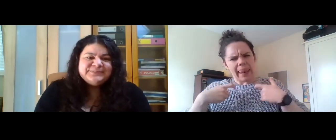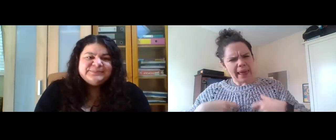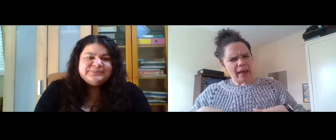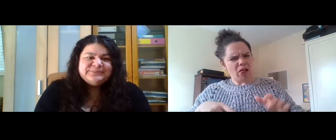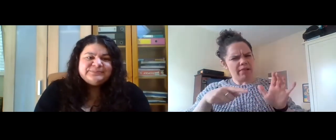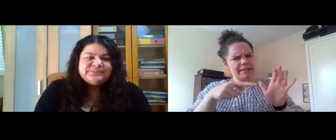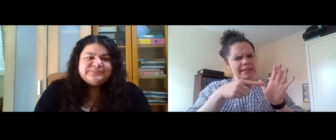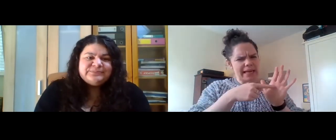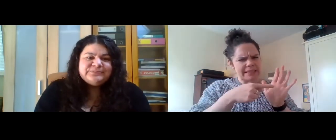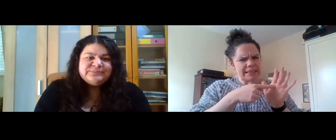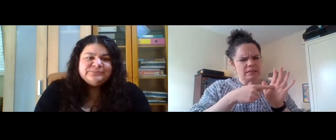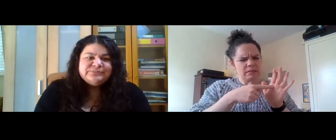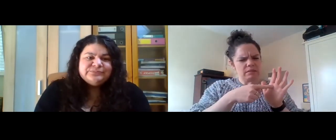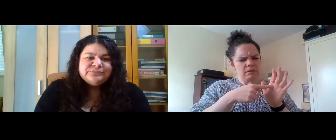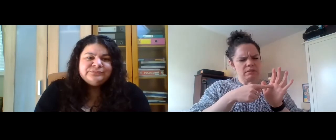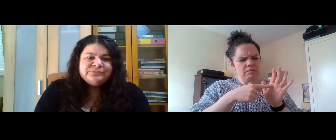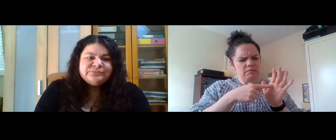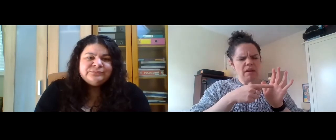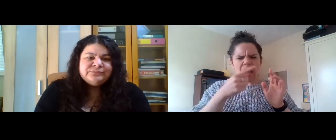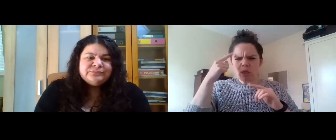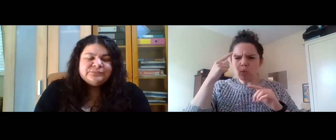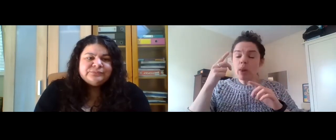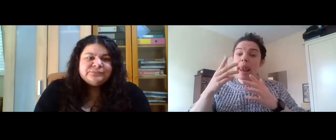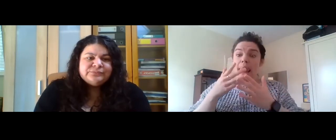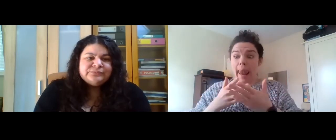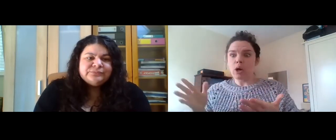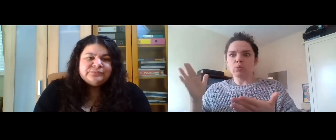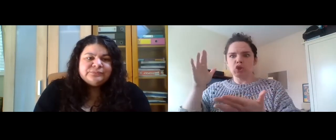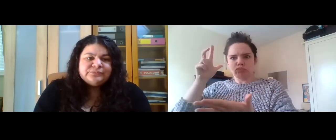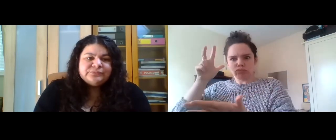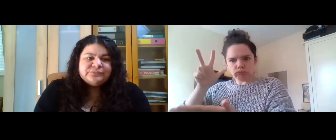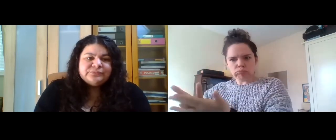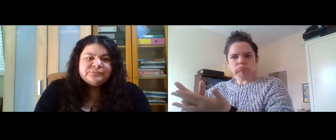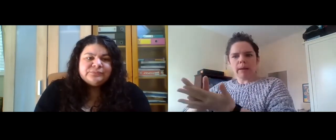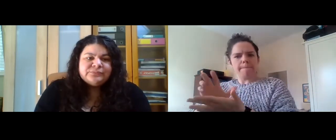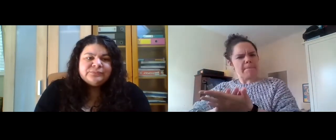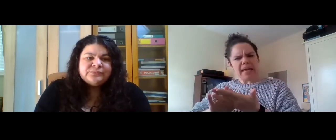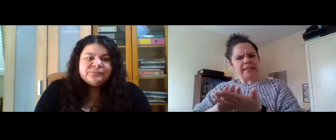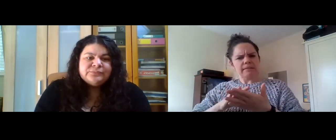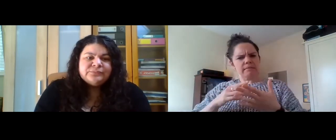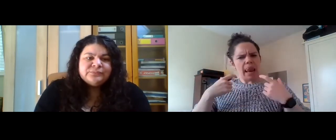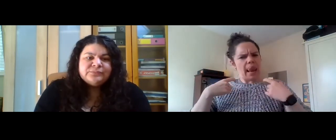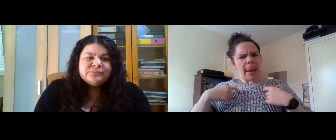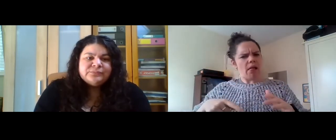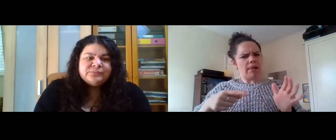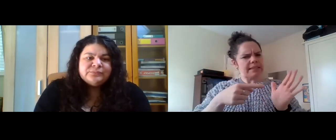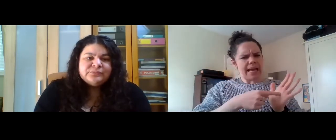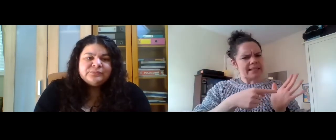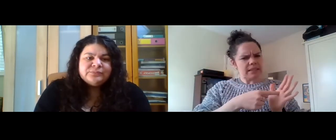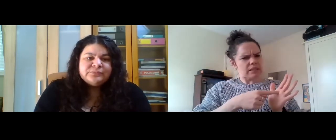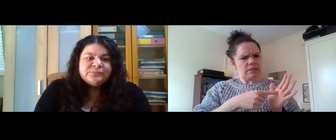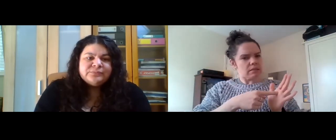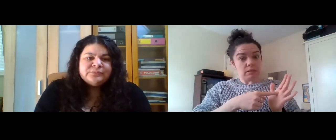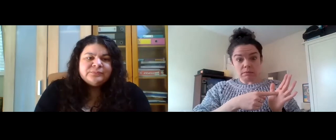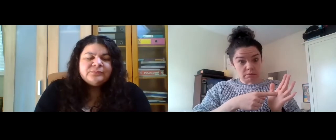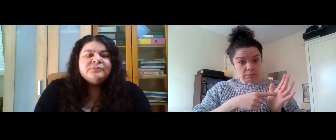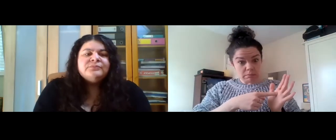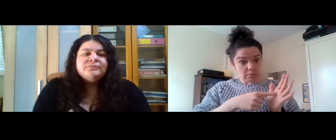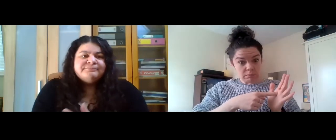So... A language being 'recognised' doesn't necessarily mean it is granted legal status?